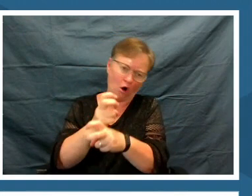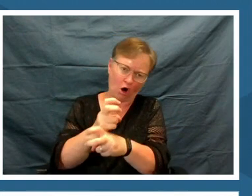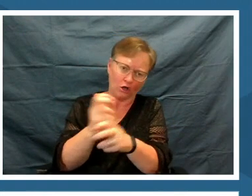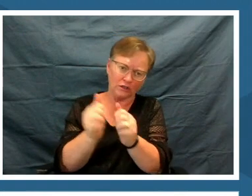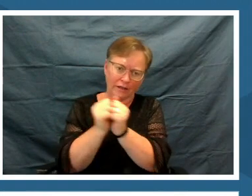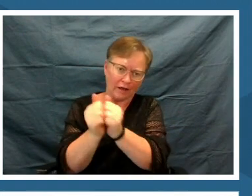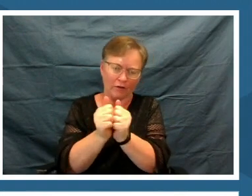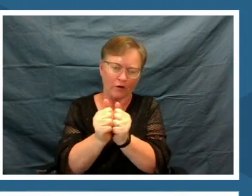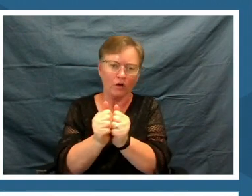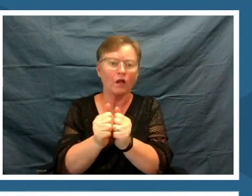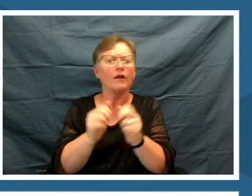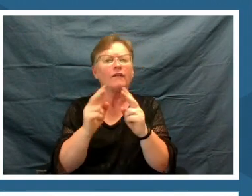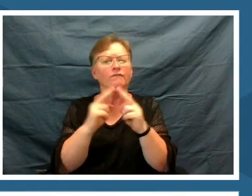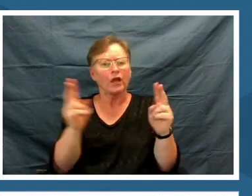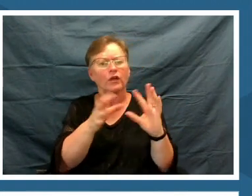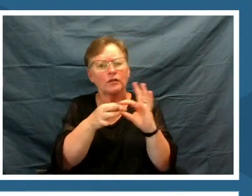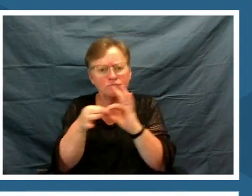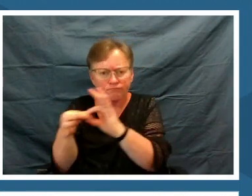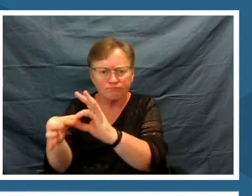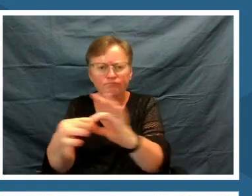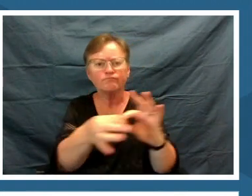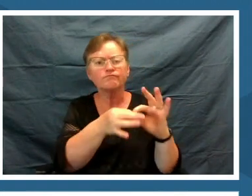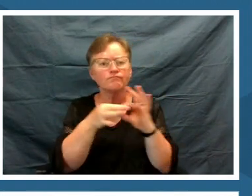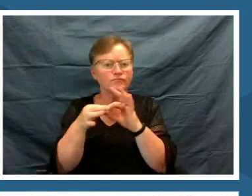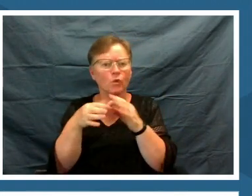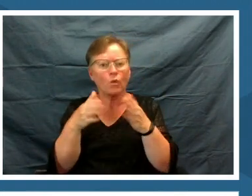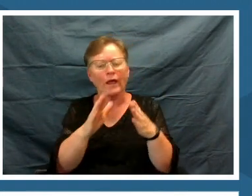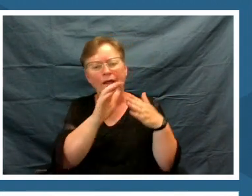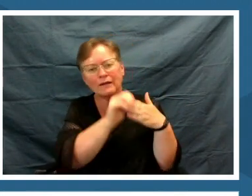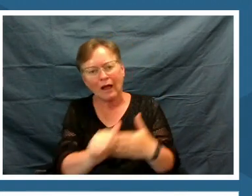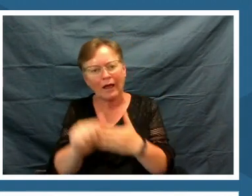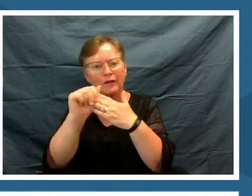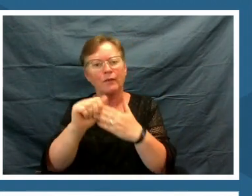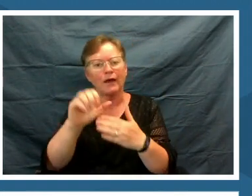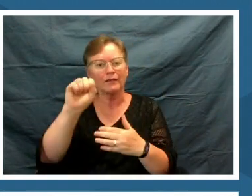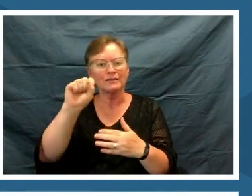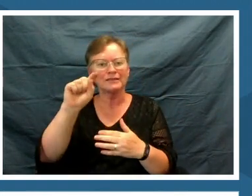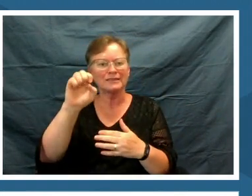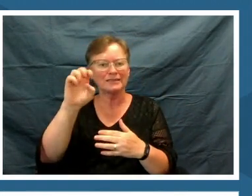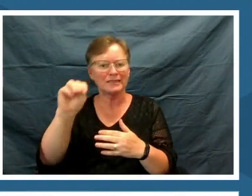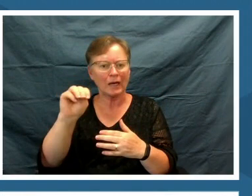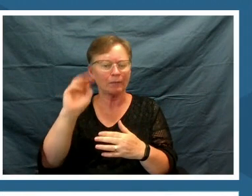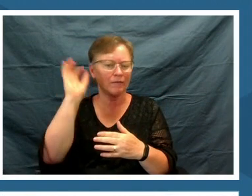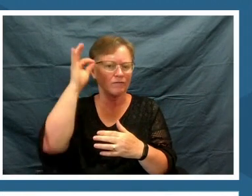guided by the federal stem education strategic plan